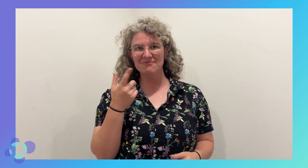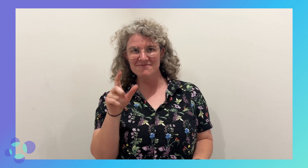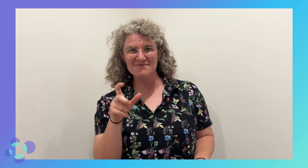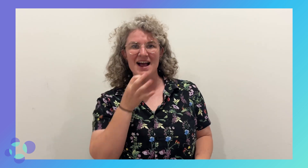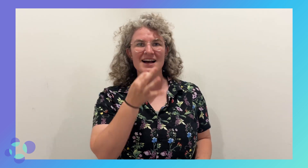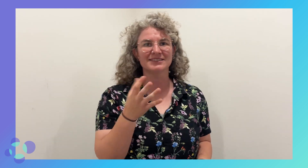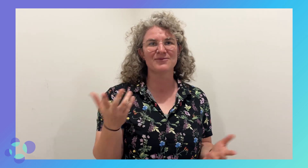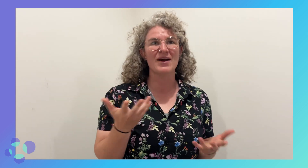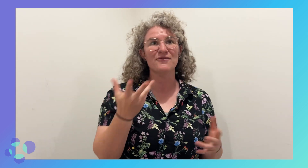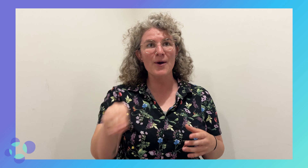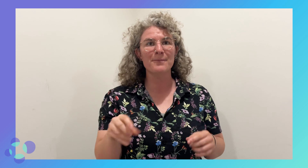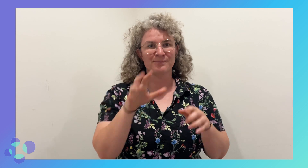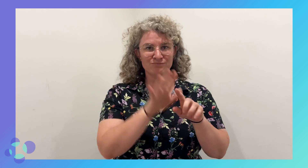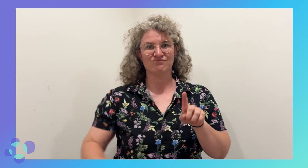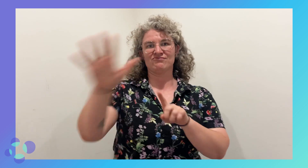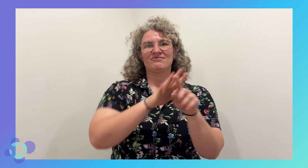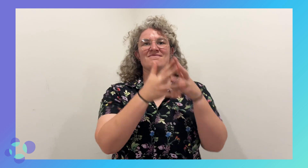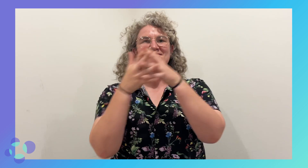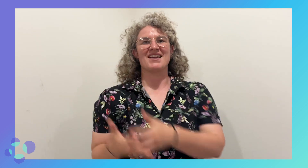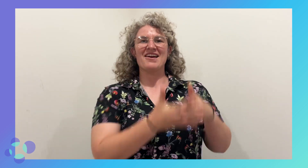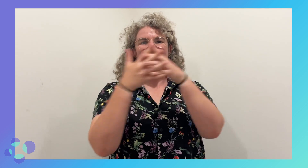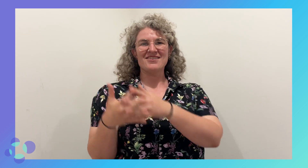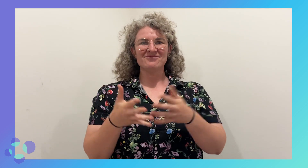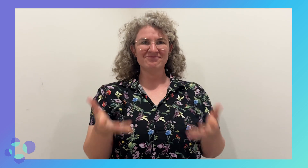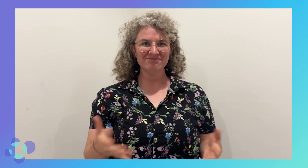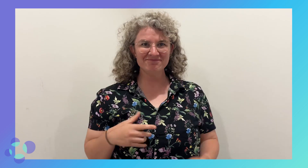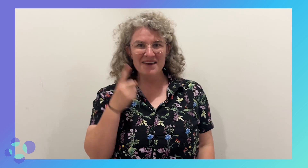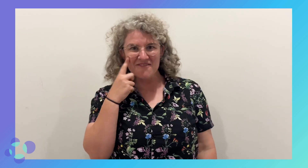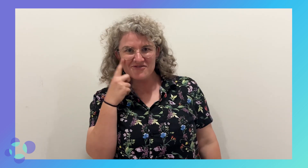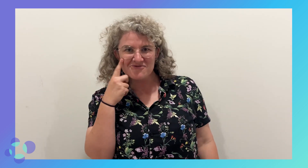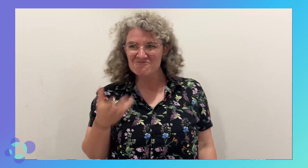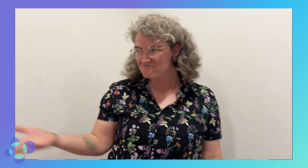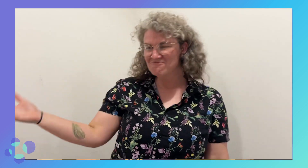We've asked where in America they come from. Have a look!